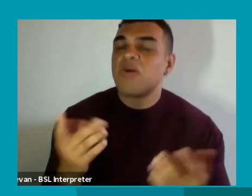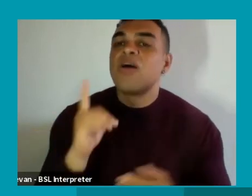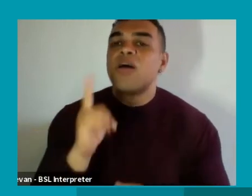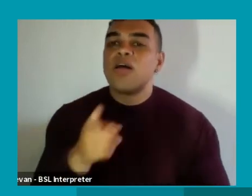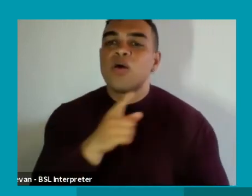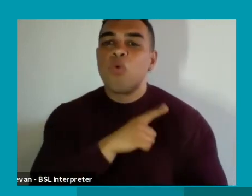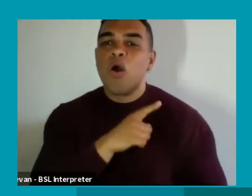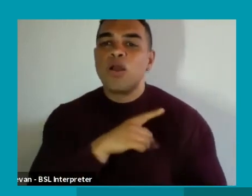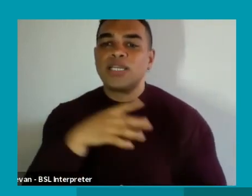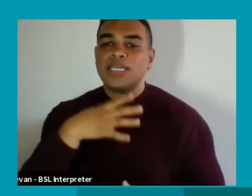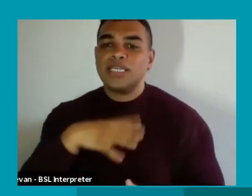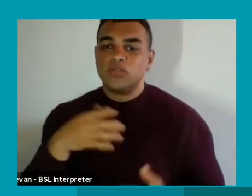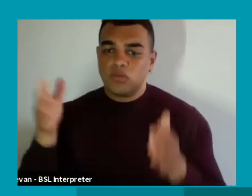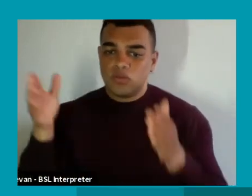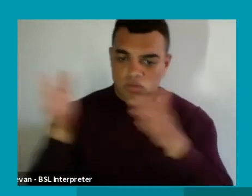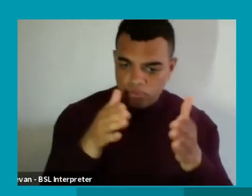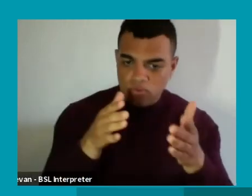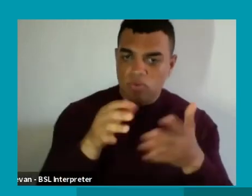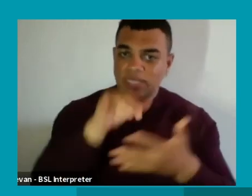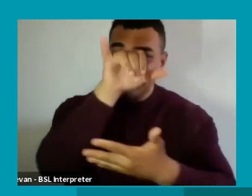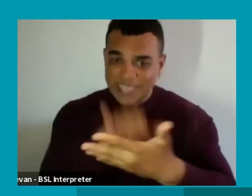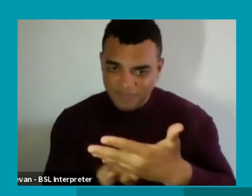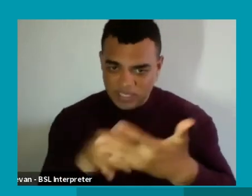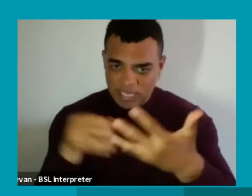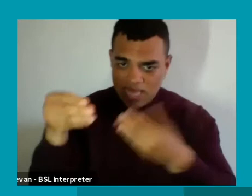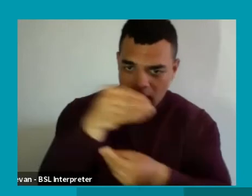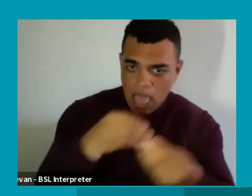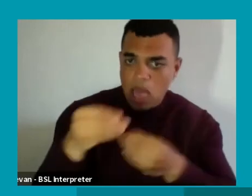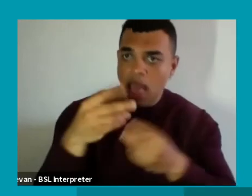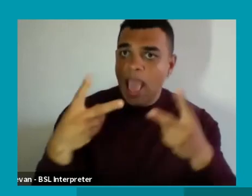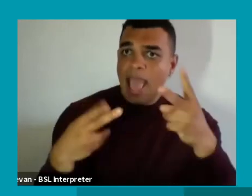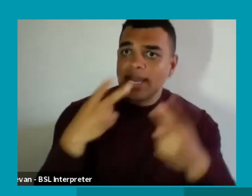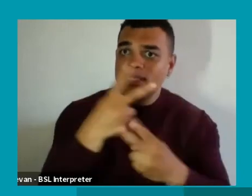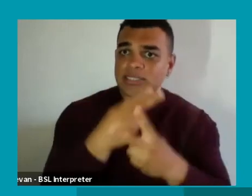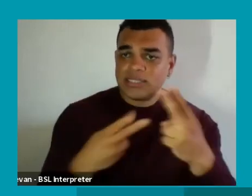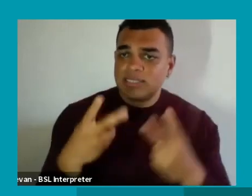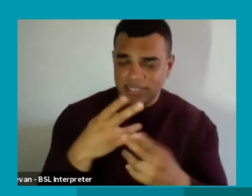So we did talk about that, but do have a look at the article that's on the hive that specifically